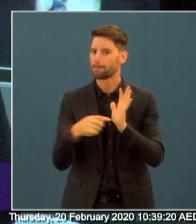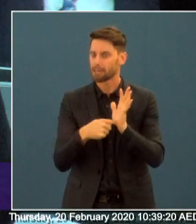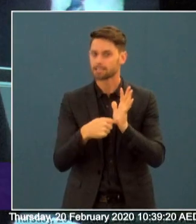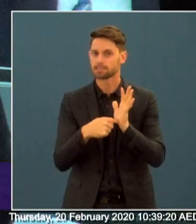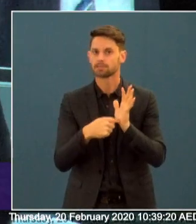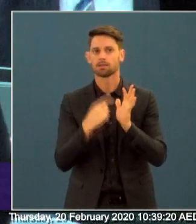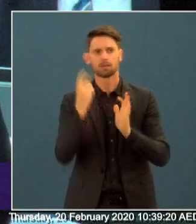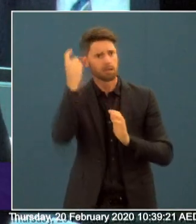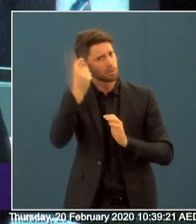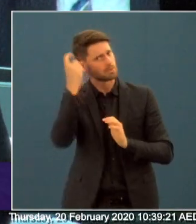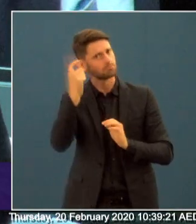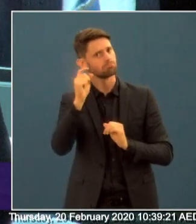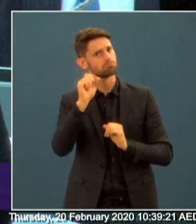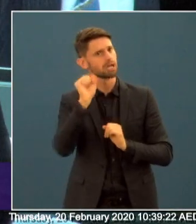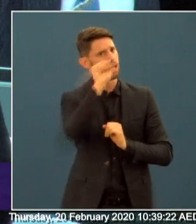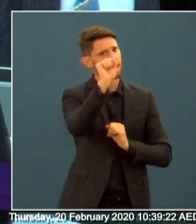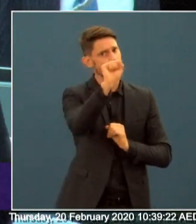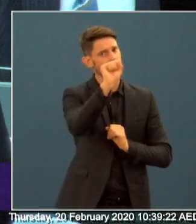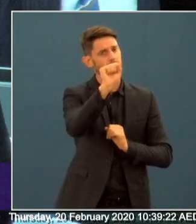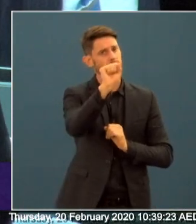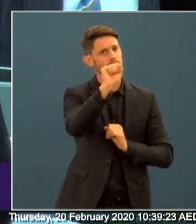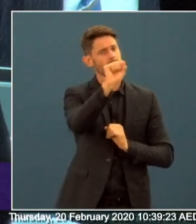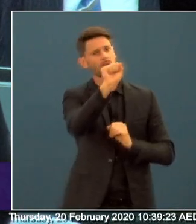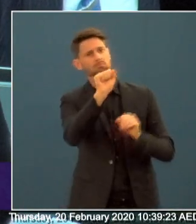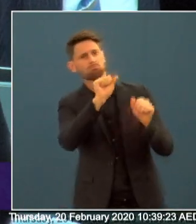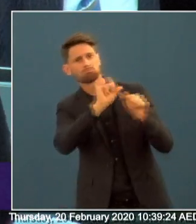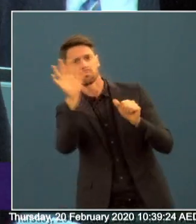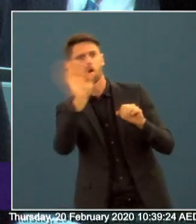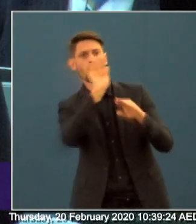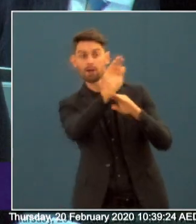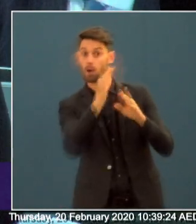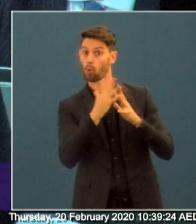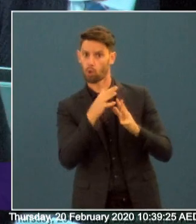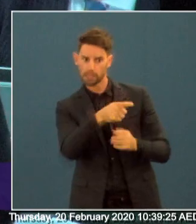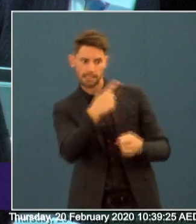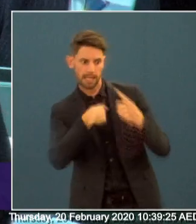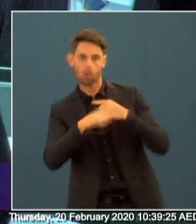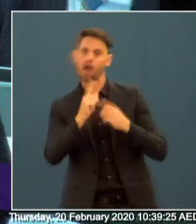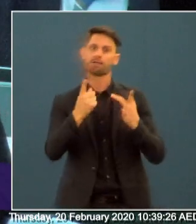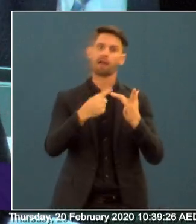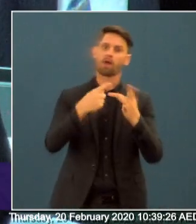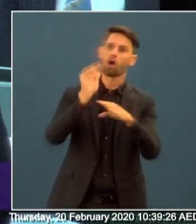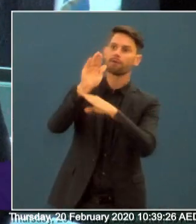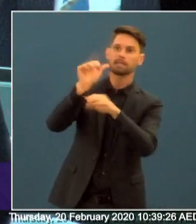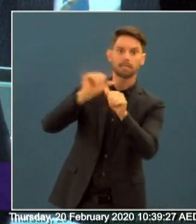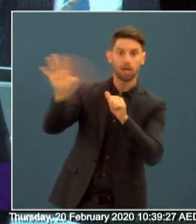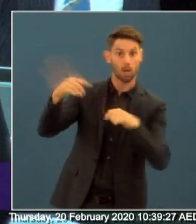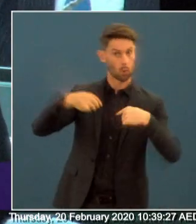of assistance to the Royal Commission in terms of other models, if you could let us know, that — we would be most grateful. I will.